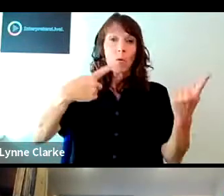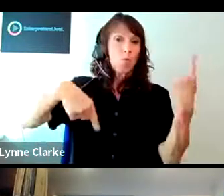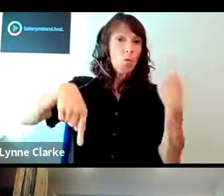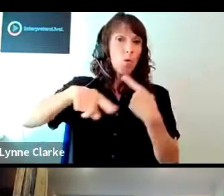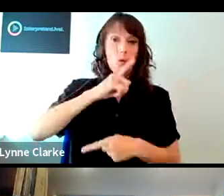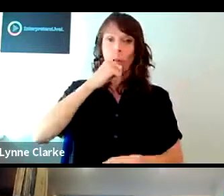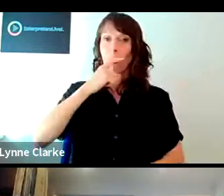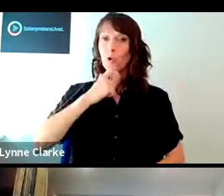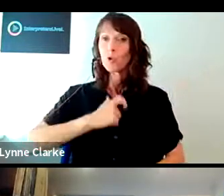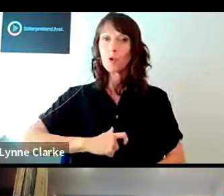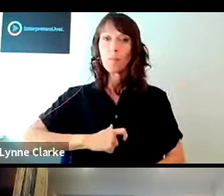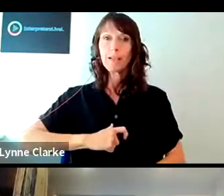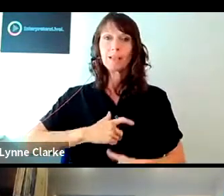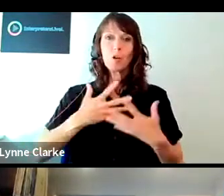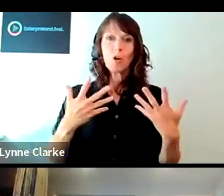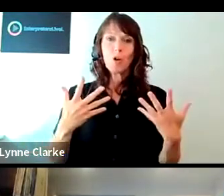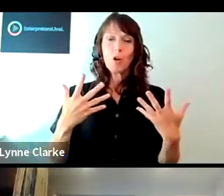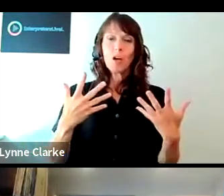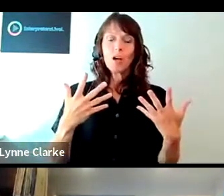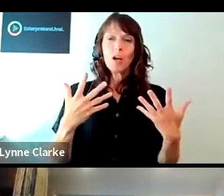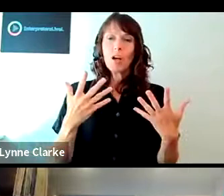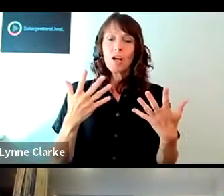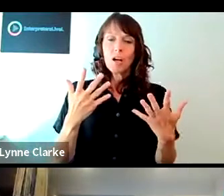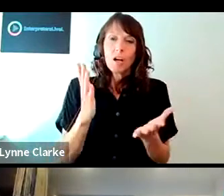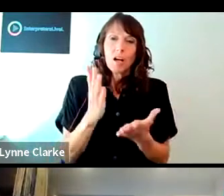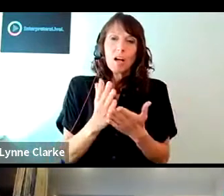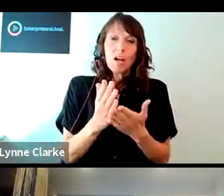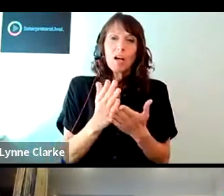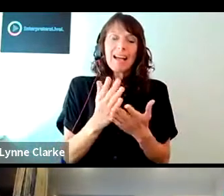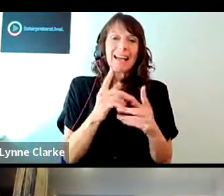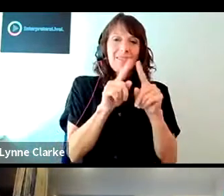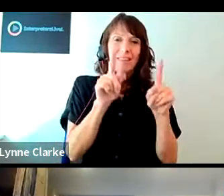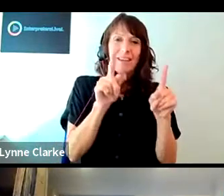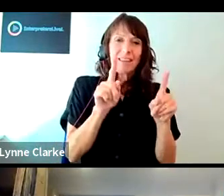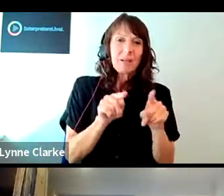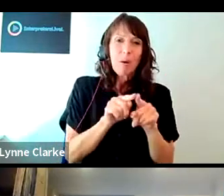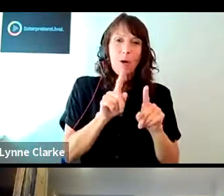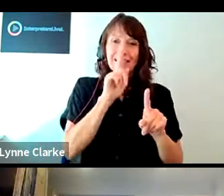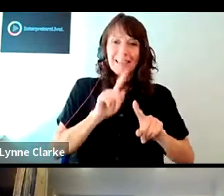unless there's any bots in the crowd. If there's bots, please stick up your hands. But the,